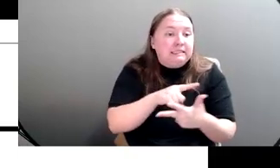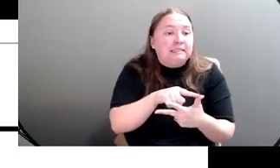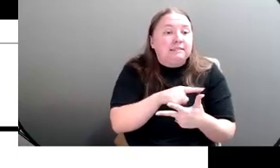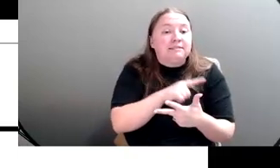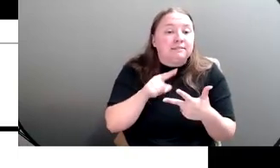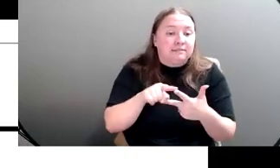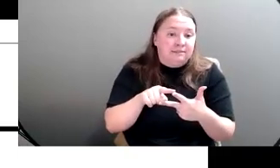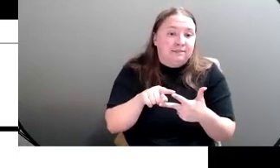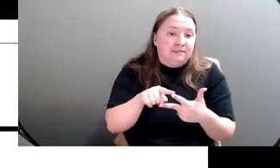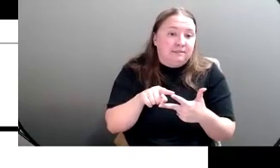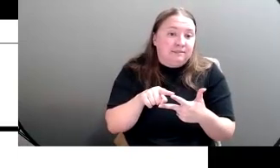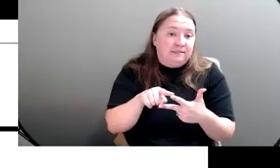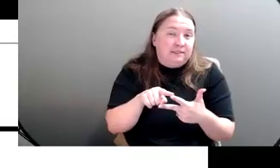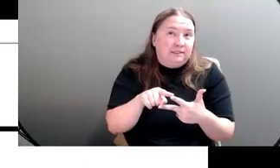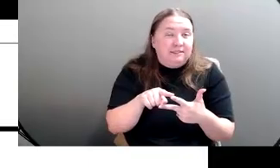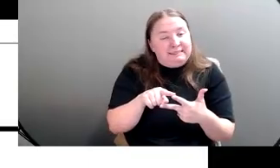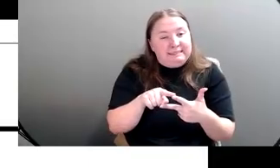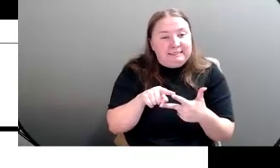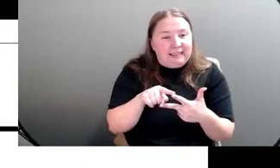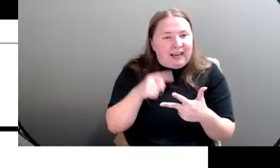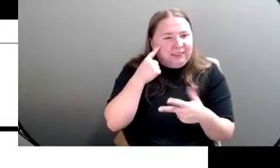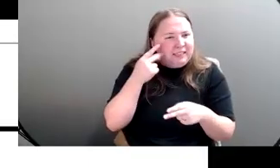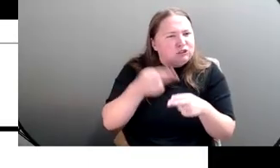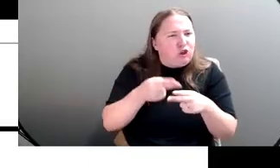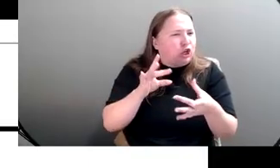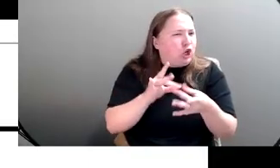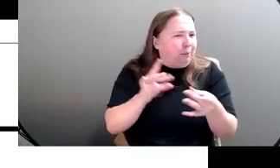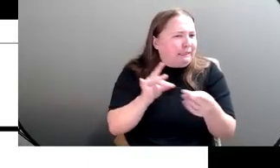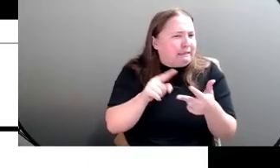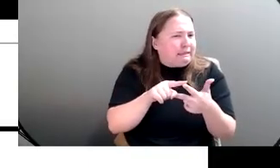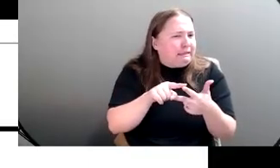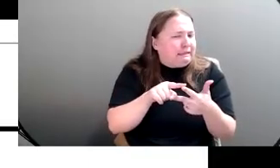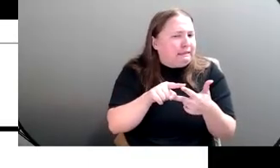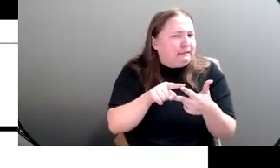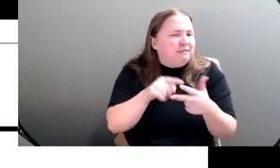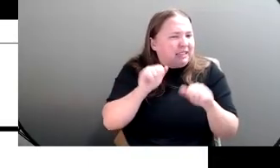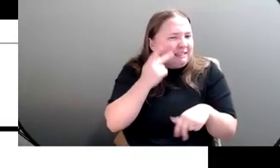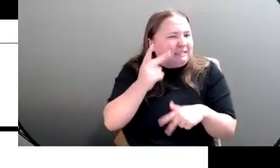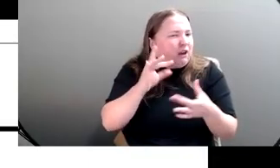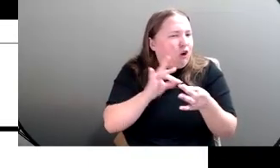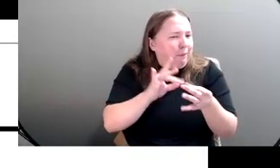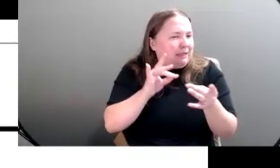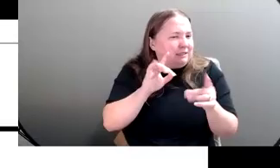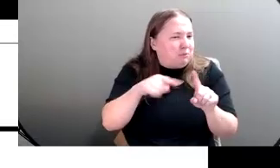I think it's called comments. So that they can see comments when they're left on the SpeedGrader